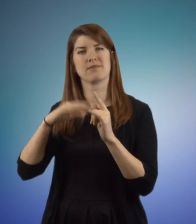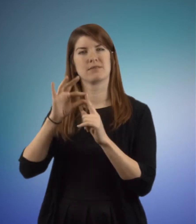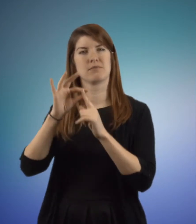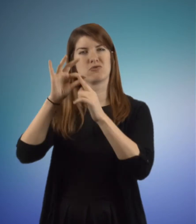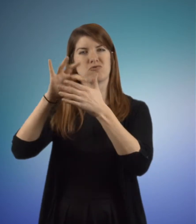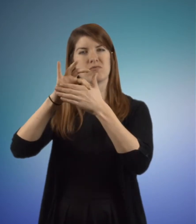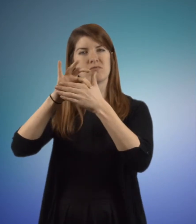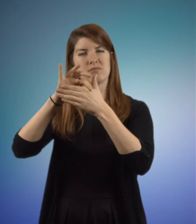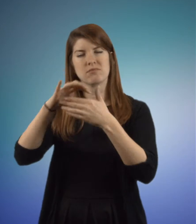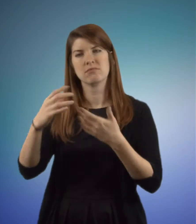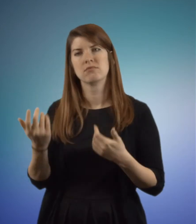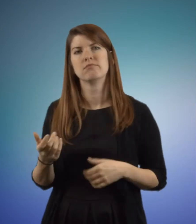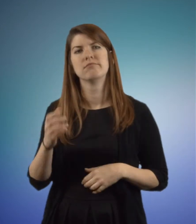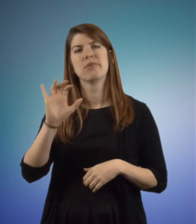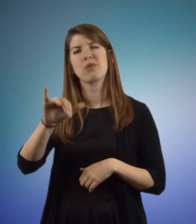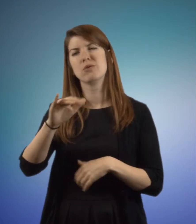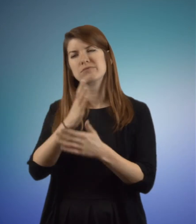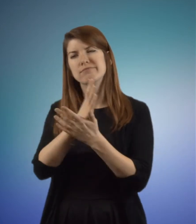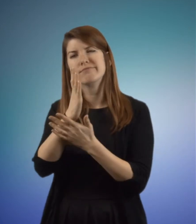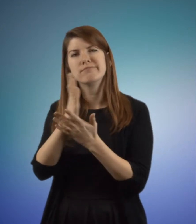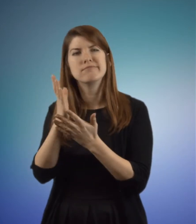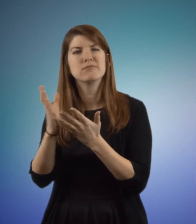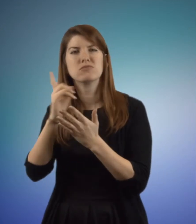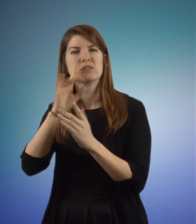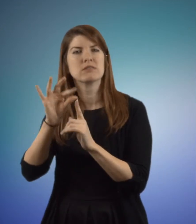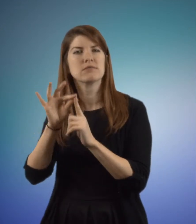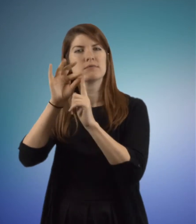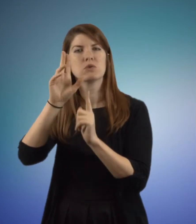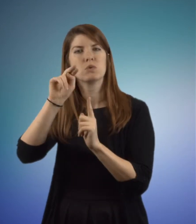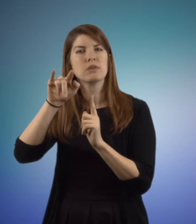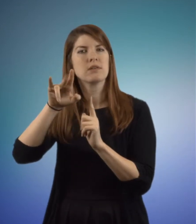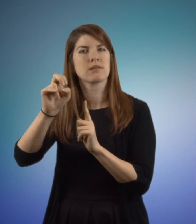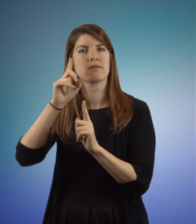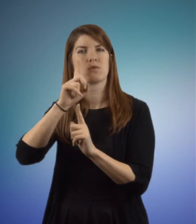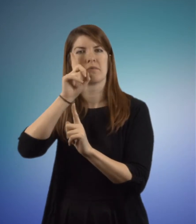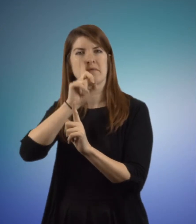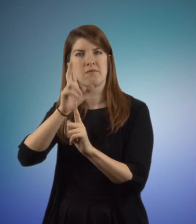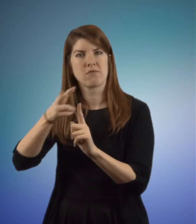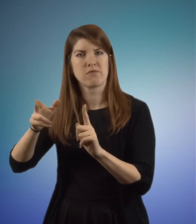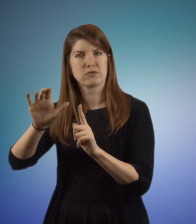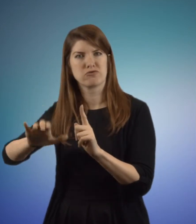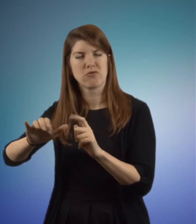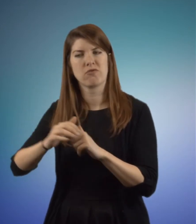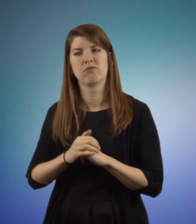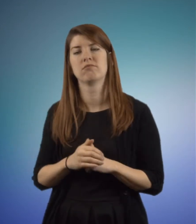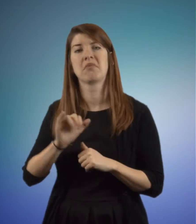These are areas that are unique to a child who's deaf and hard of hearing. That content includes audiology.